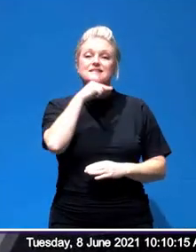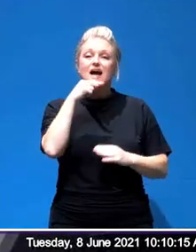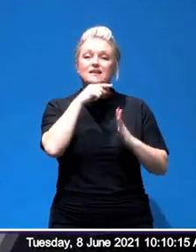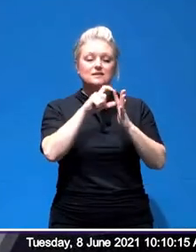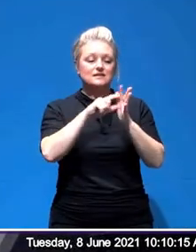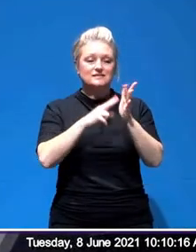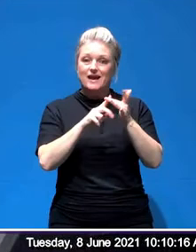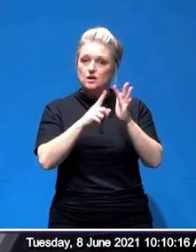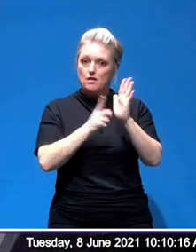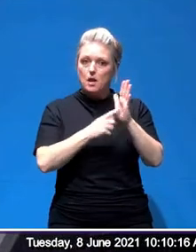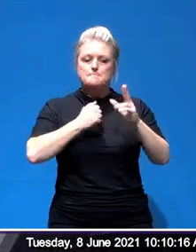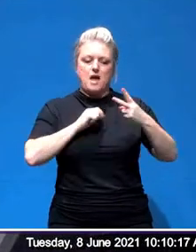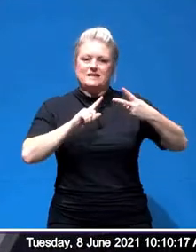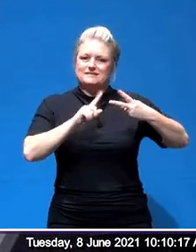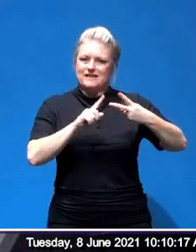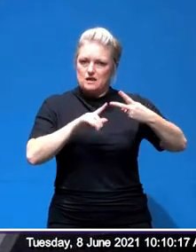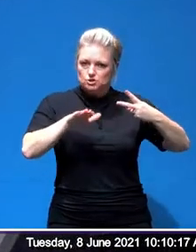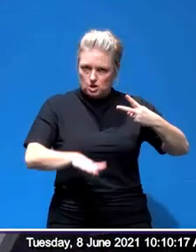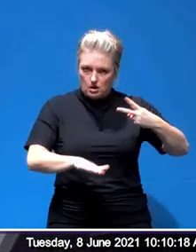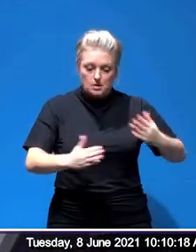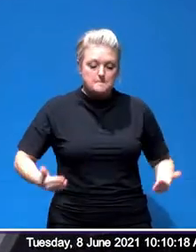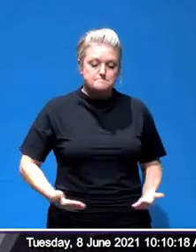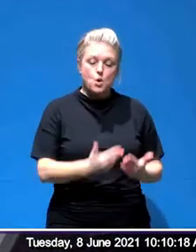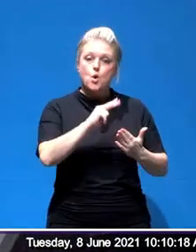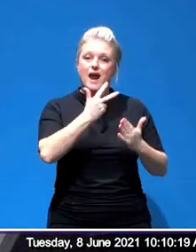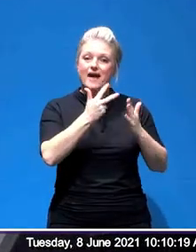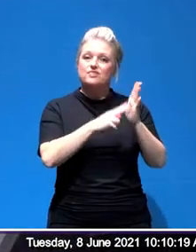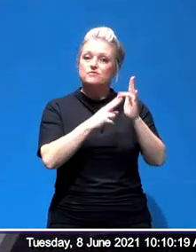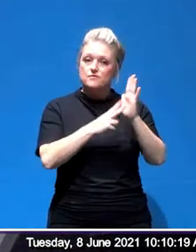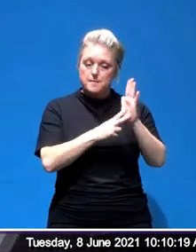Daniel was born on 8 November 1980.